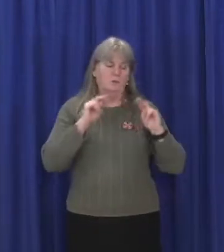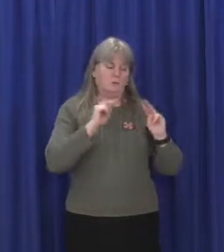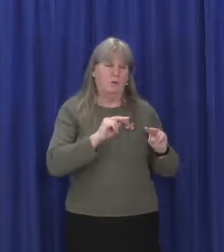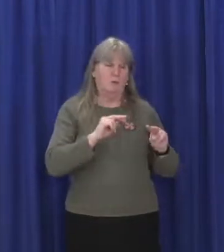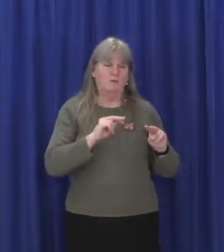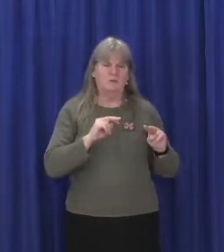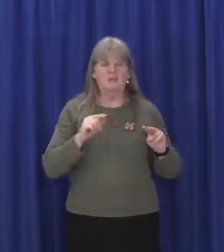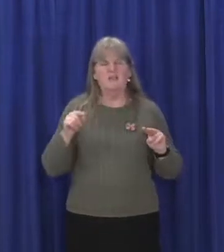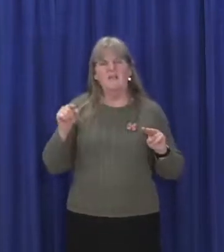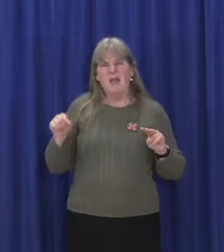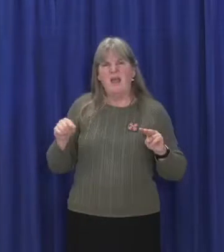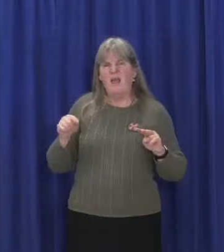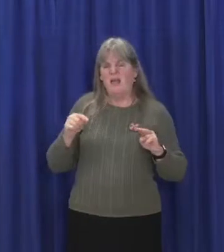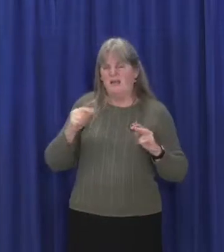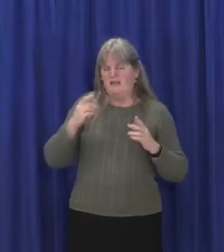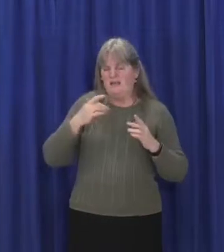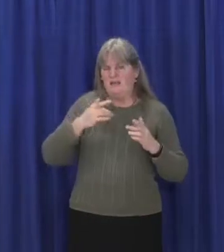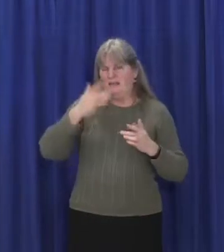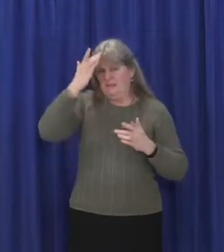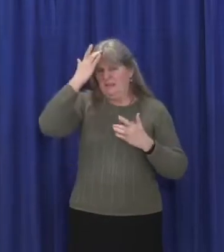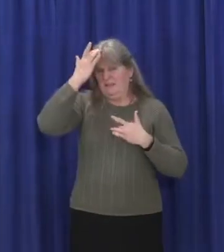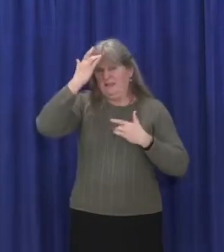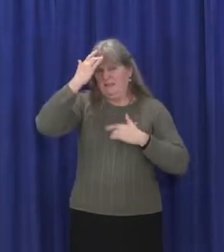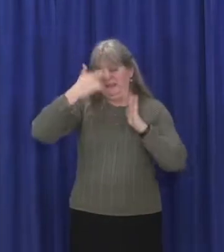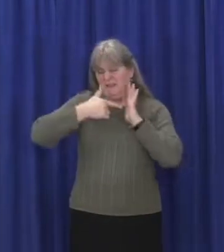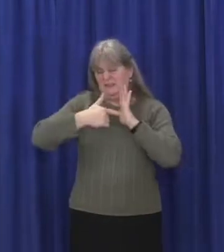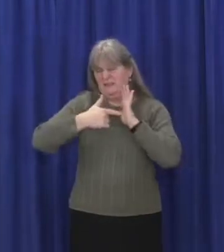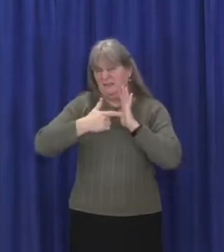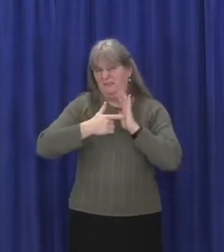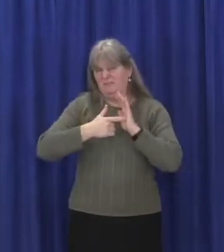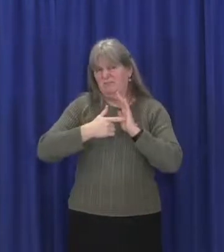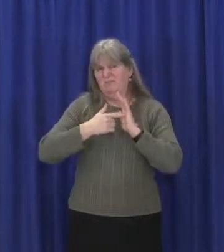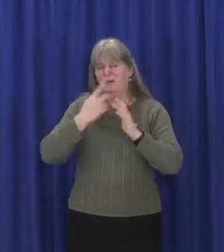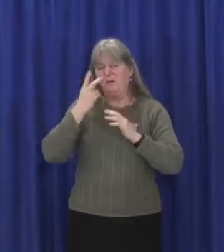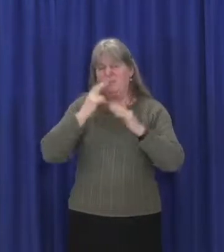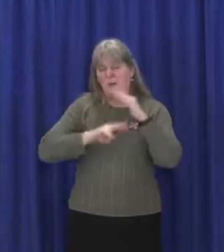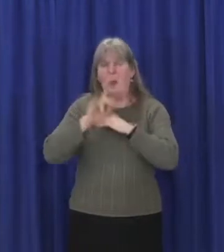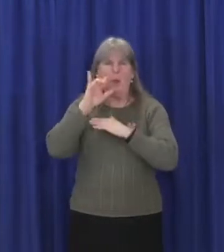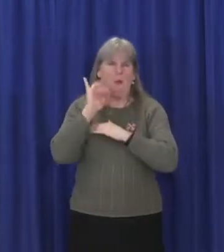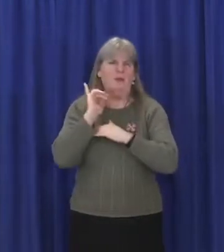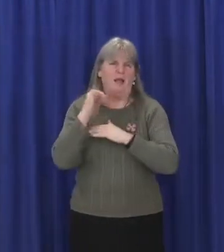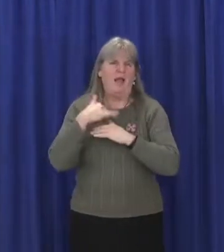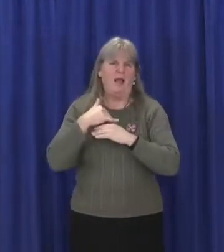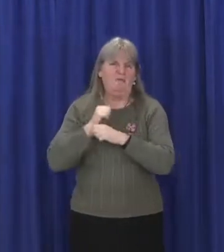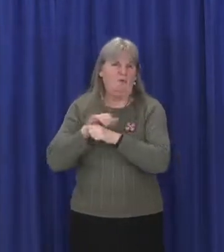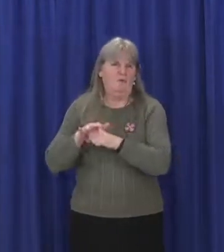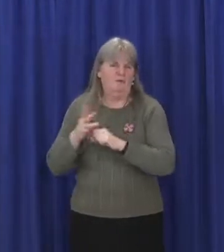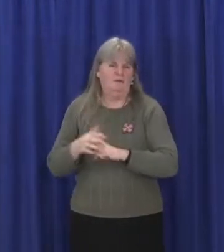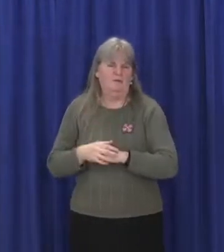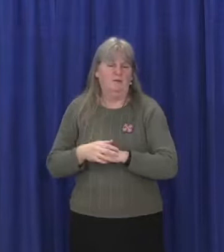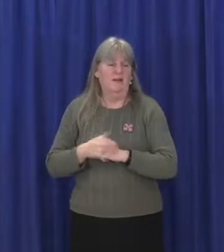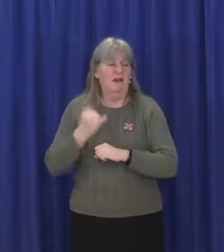COVID-19. If par-- if children get more sick and need medical attention, and their health